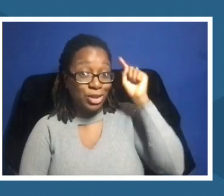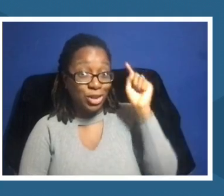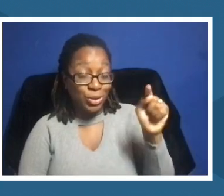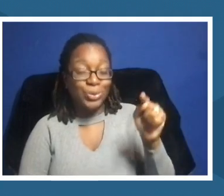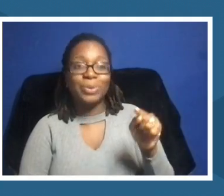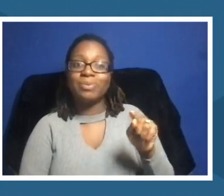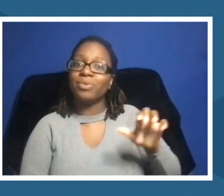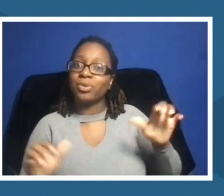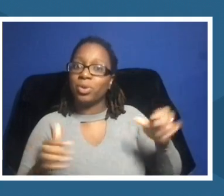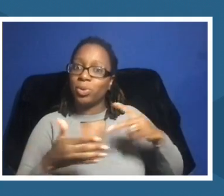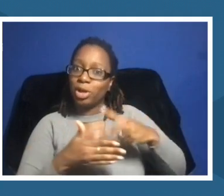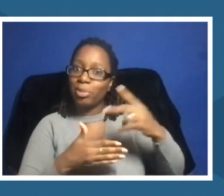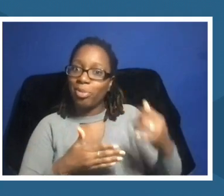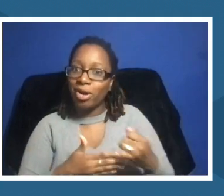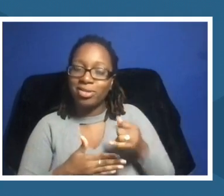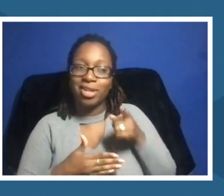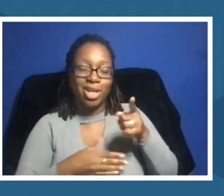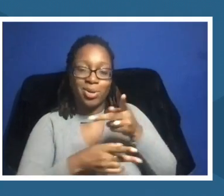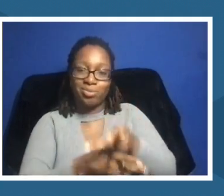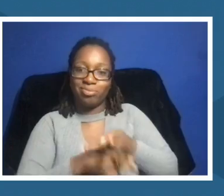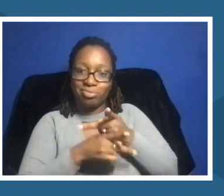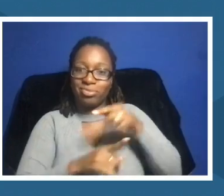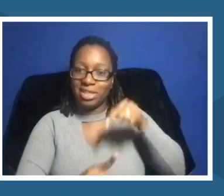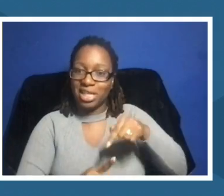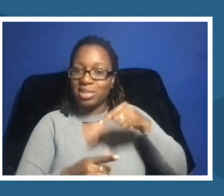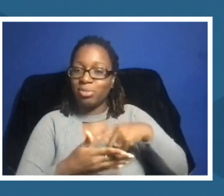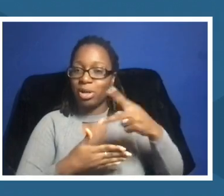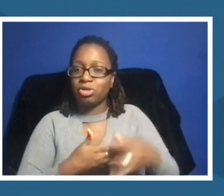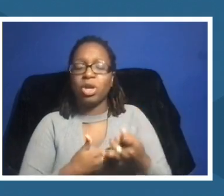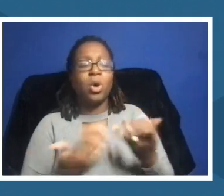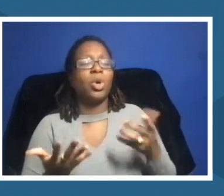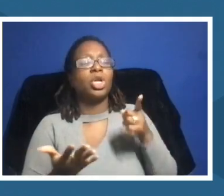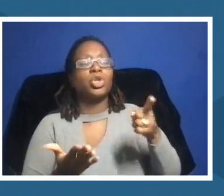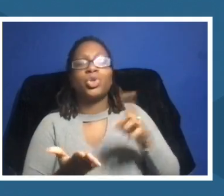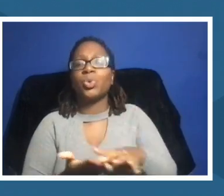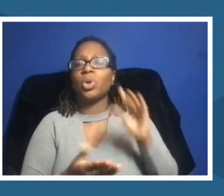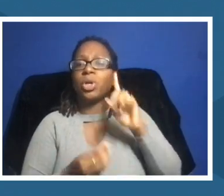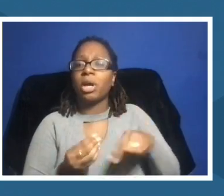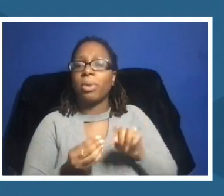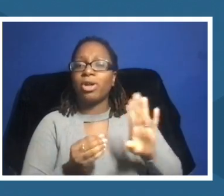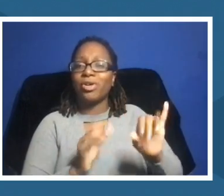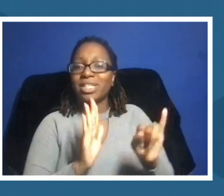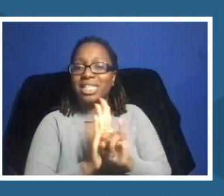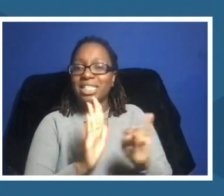what have you learned personally about your own identity as an asian person oh